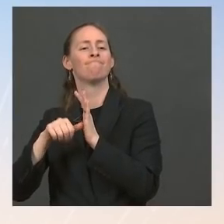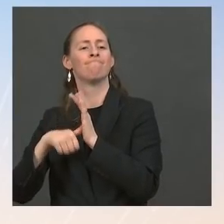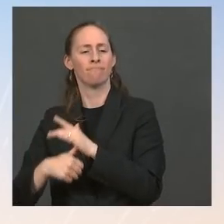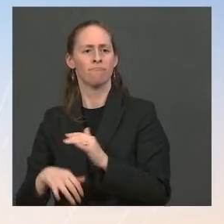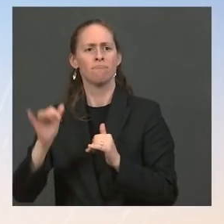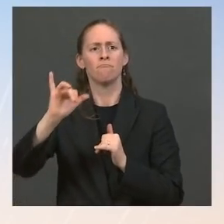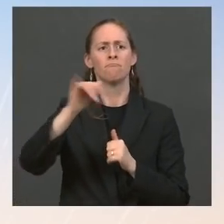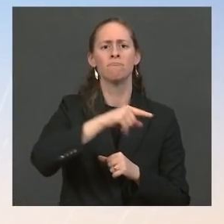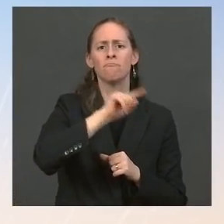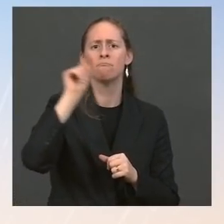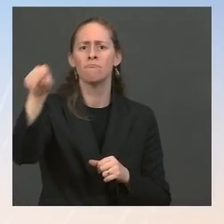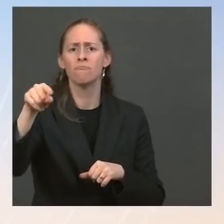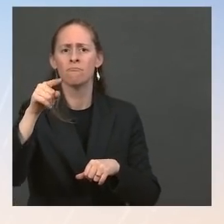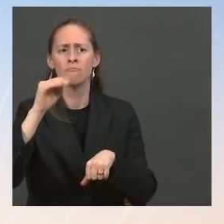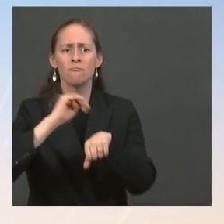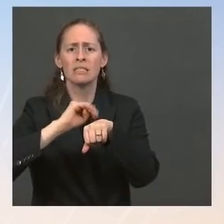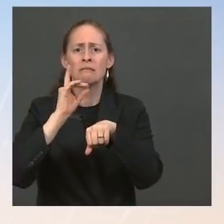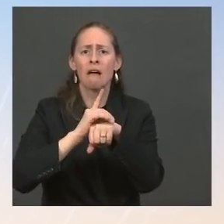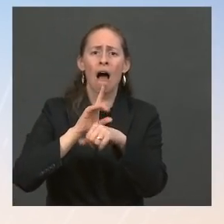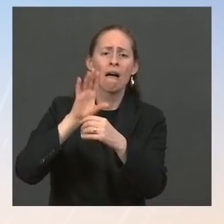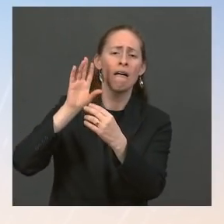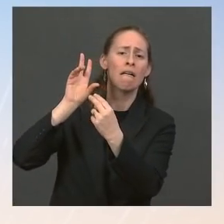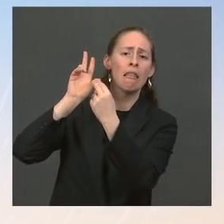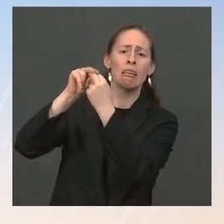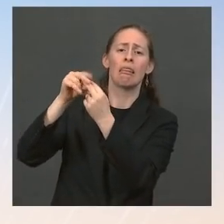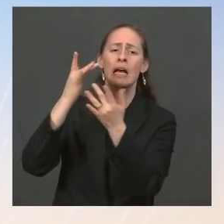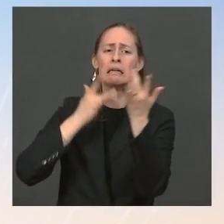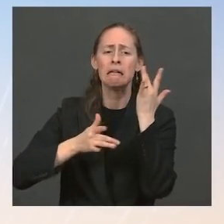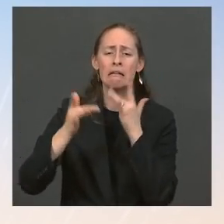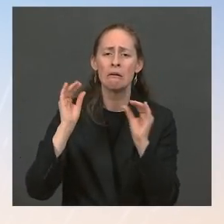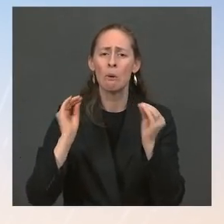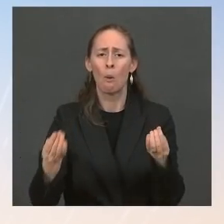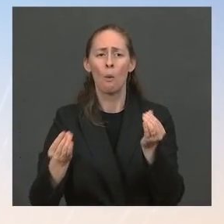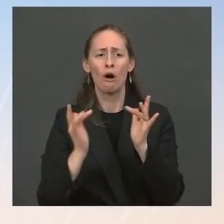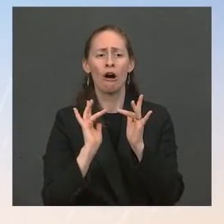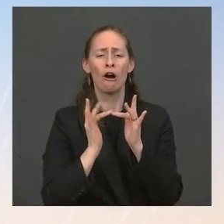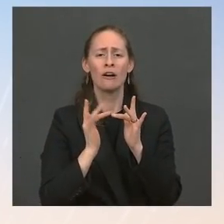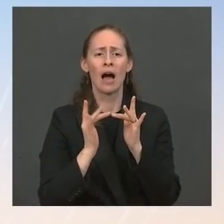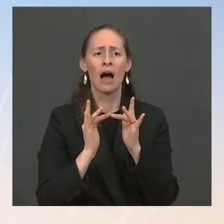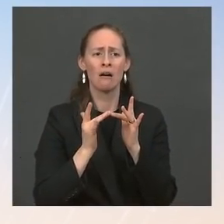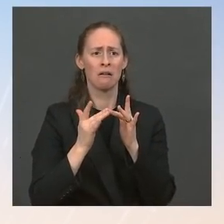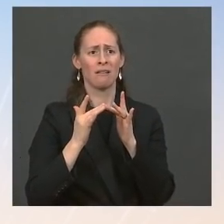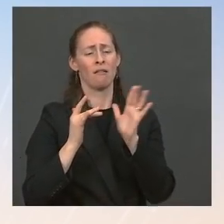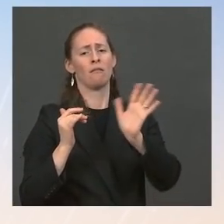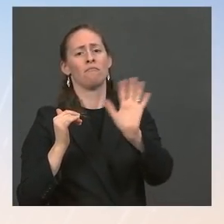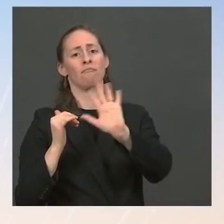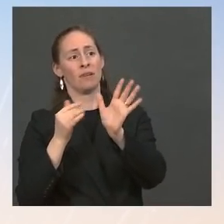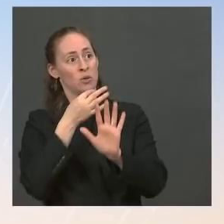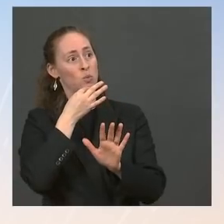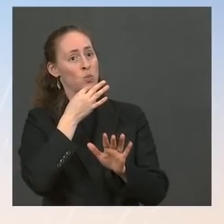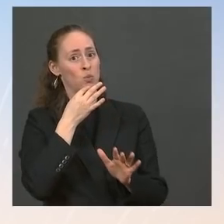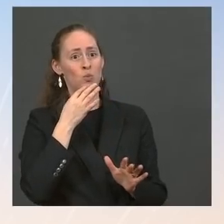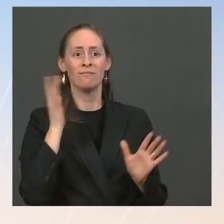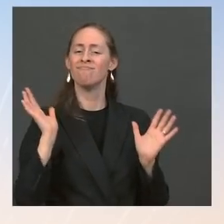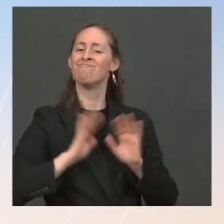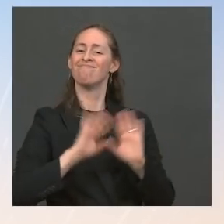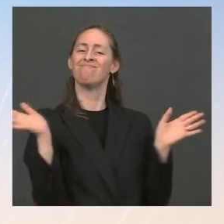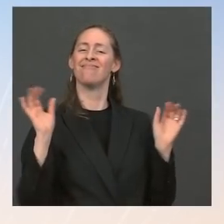to get their kid broadband access, moving forward, soon, they won't need to do that anymore. So, you will see mayors and governors talk about that